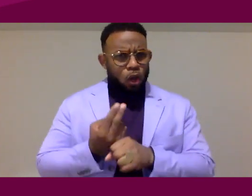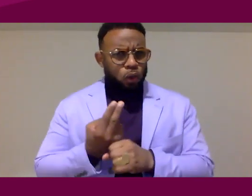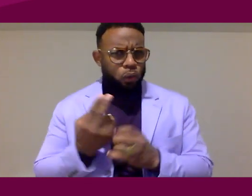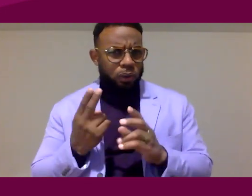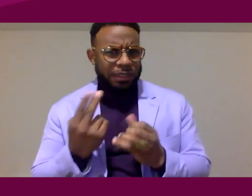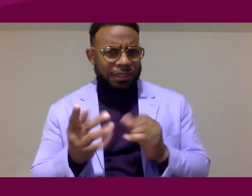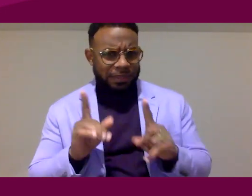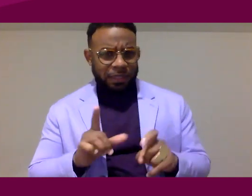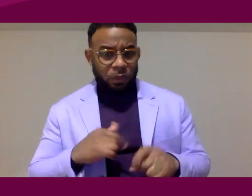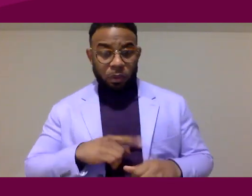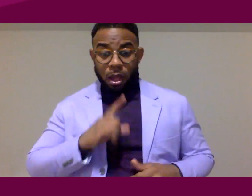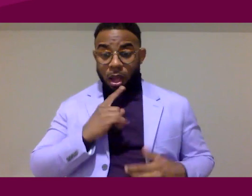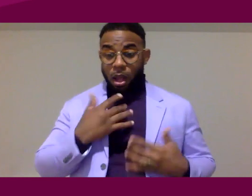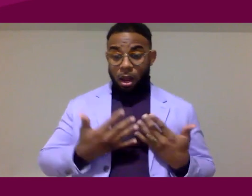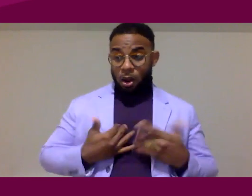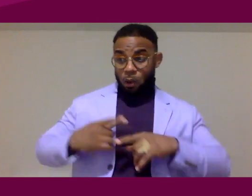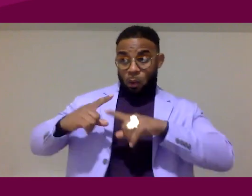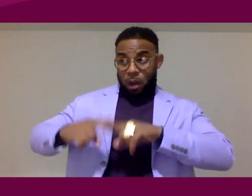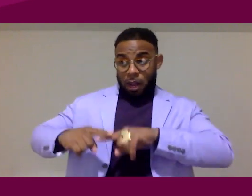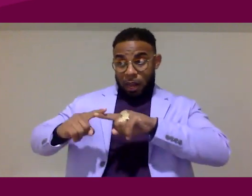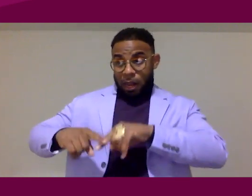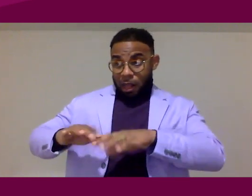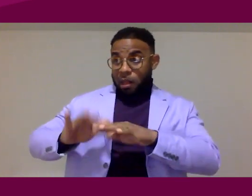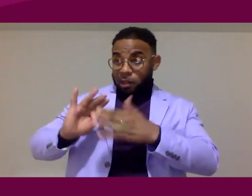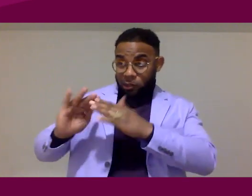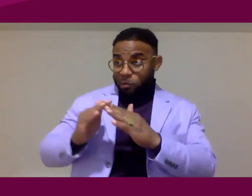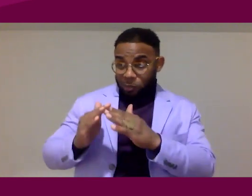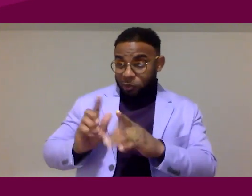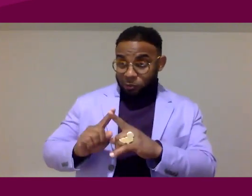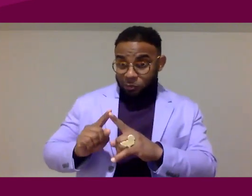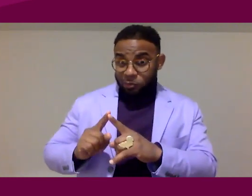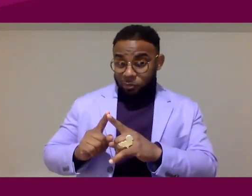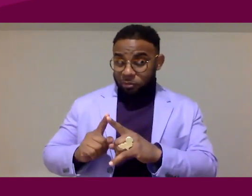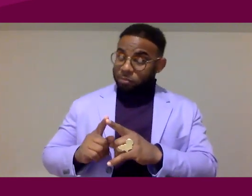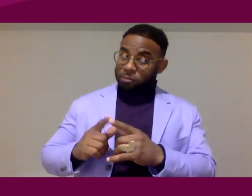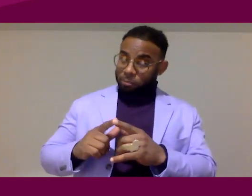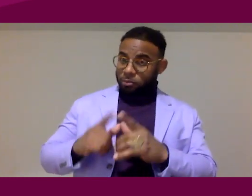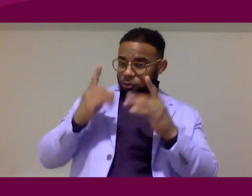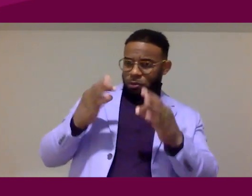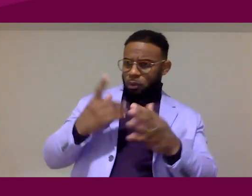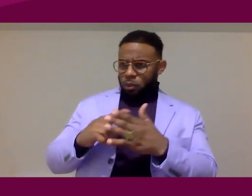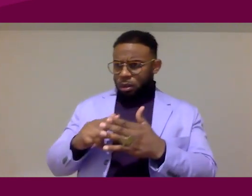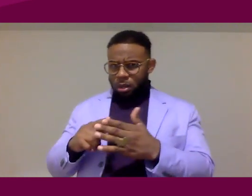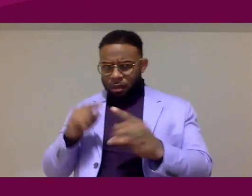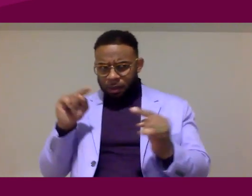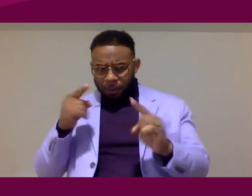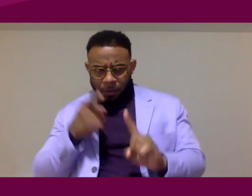is that we are relying on the community to determine what are the pain points in using